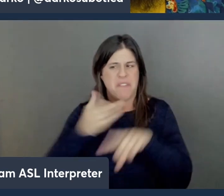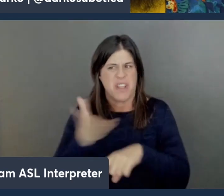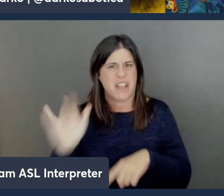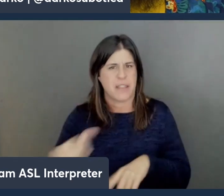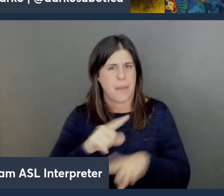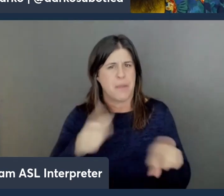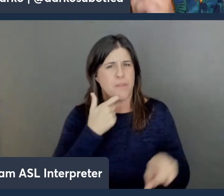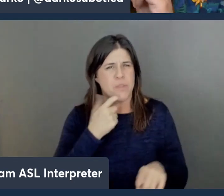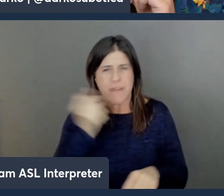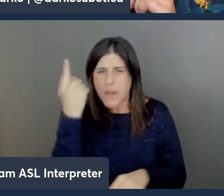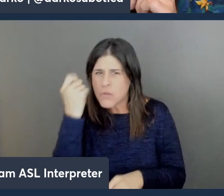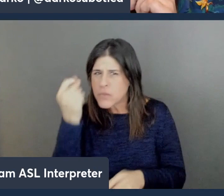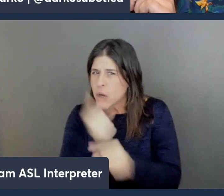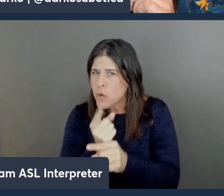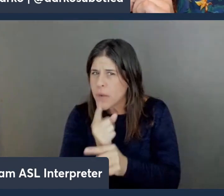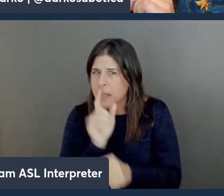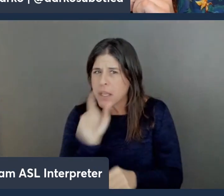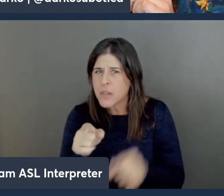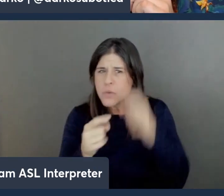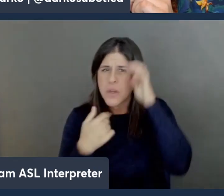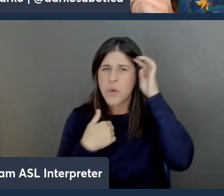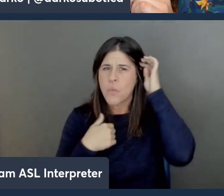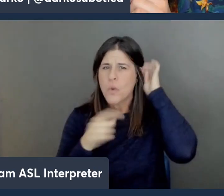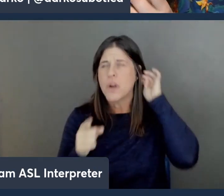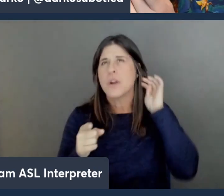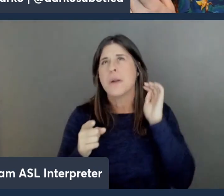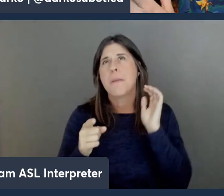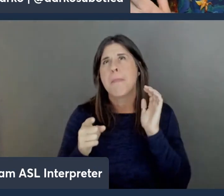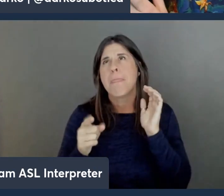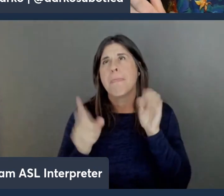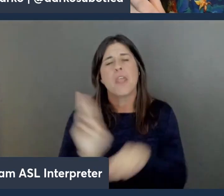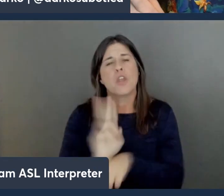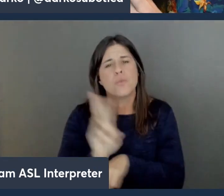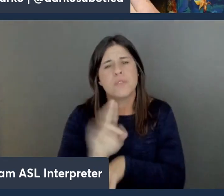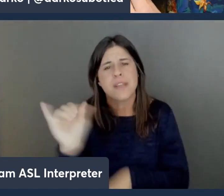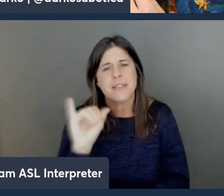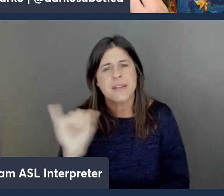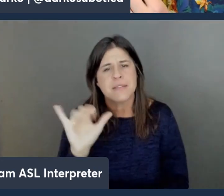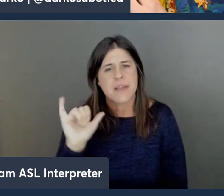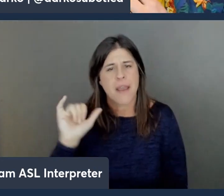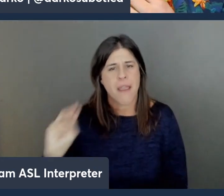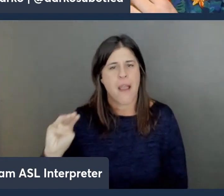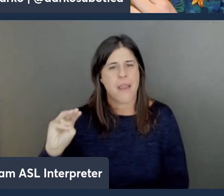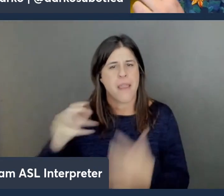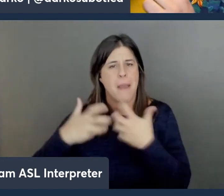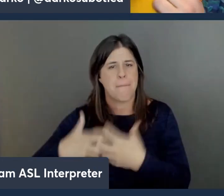if I understand correctly, we're still using the same IAM mechanism, to control how,